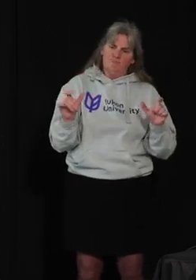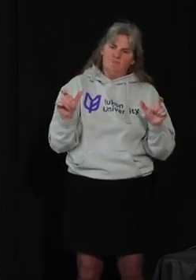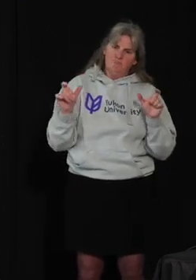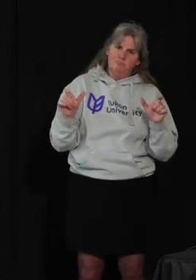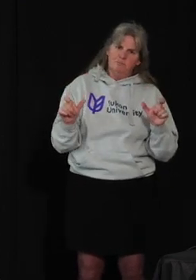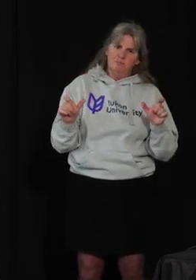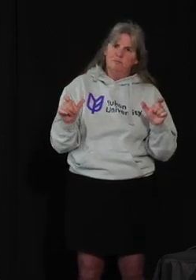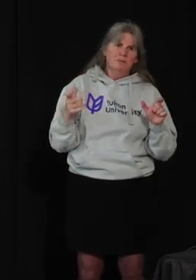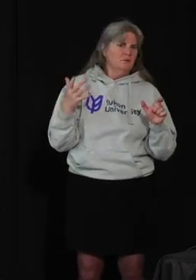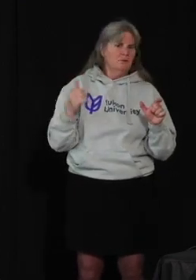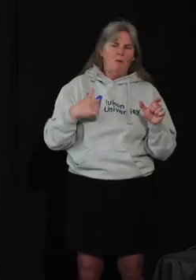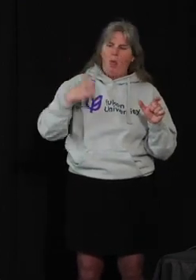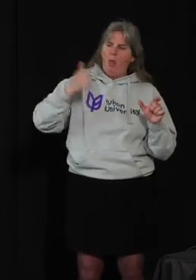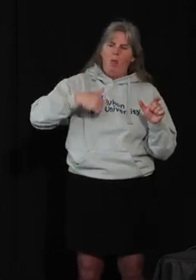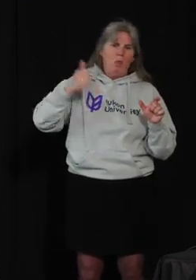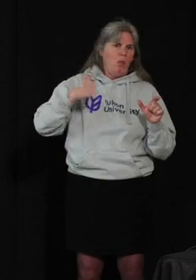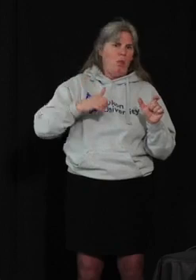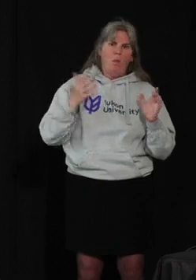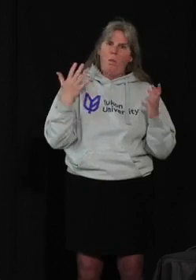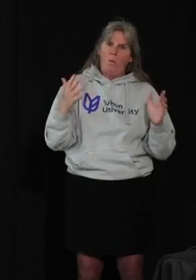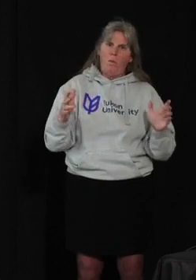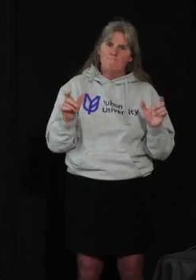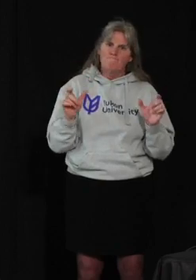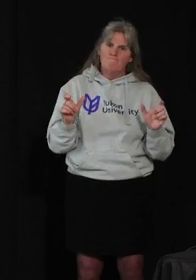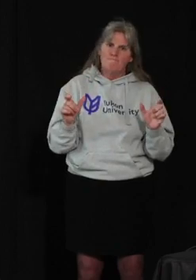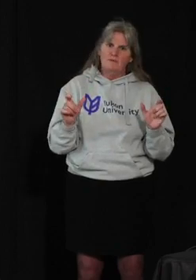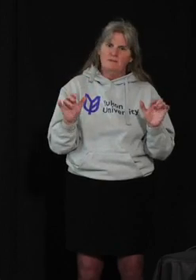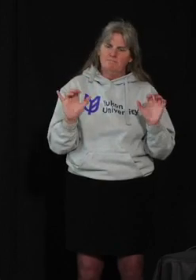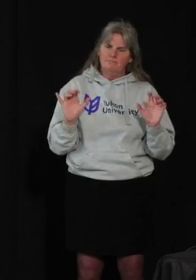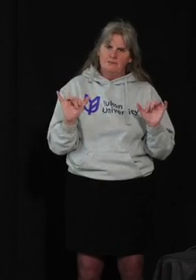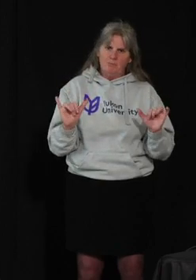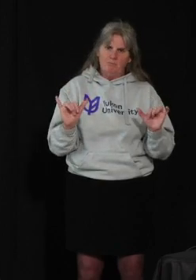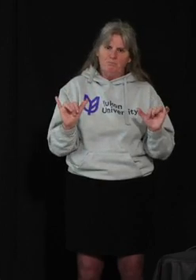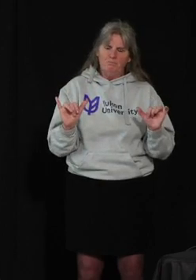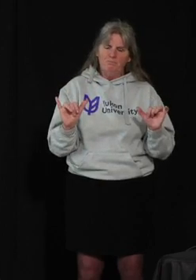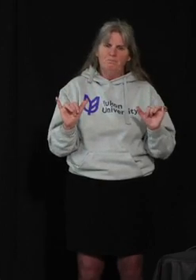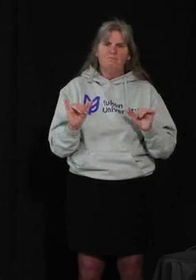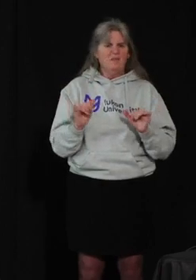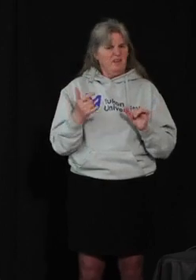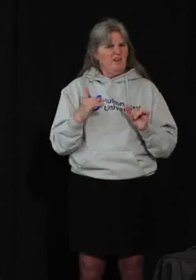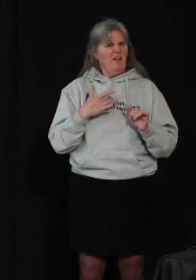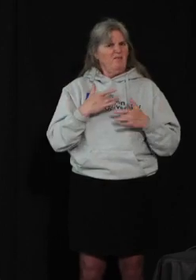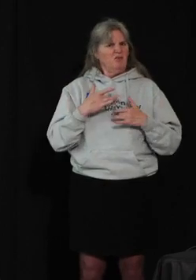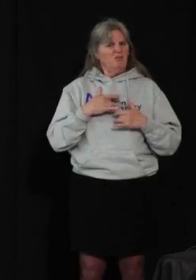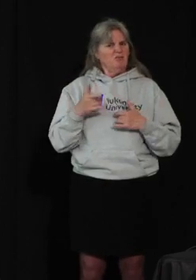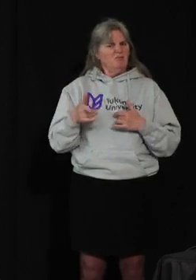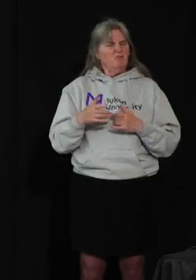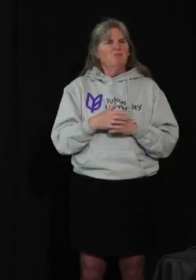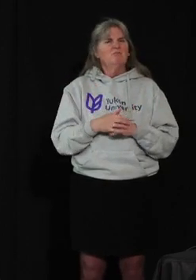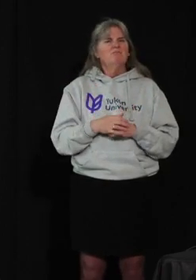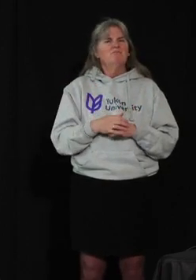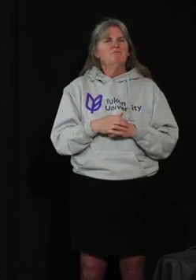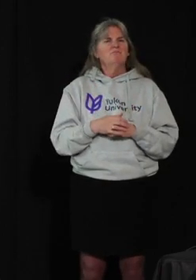strong with those provisions. As they are still concerned about transportation.